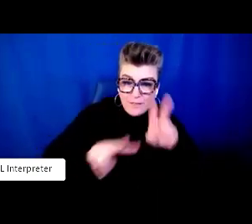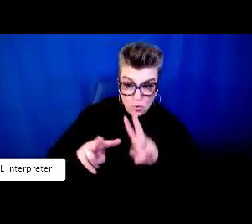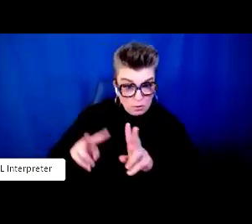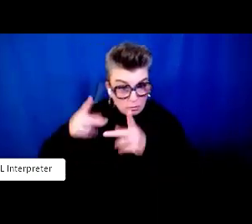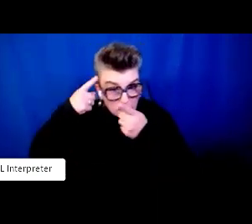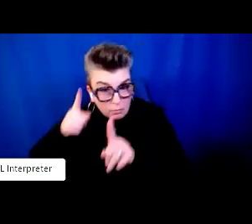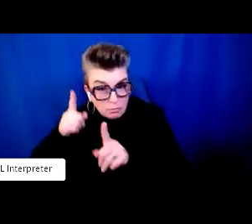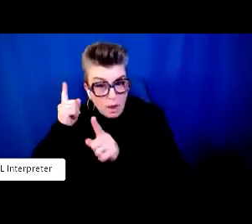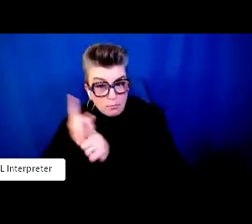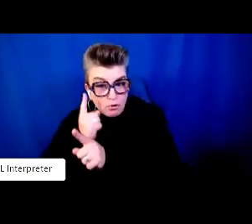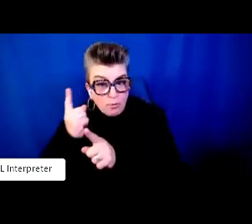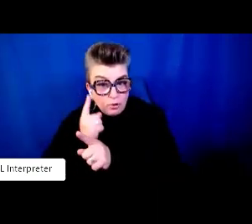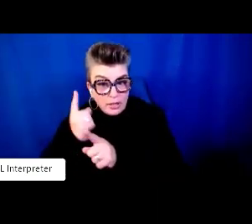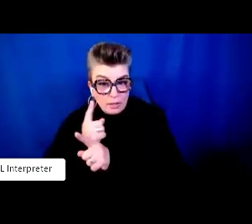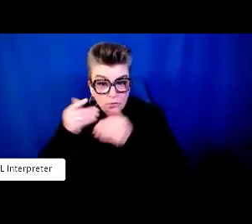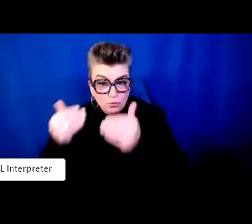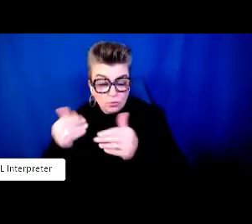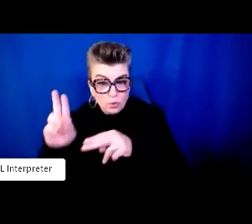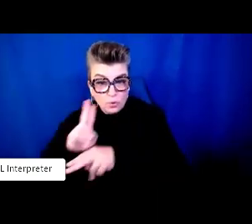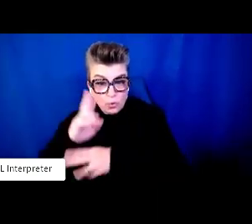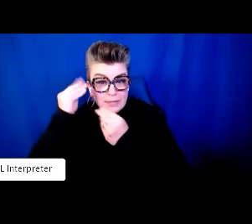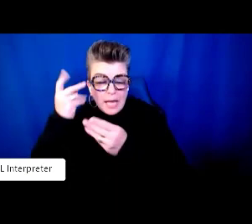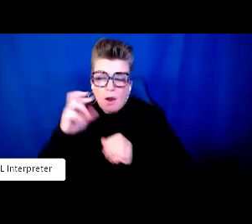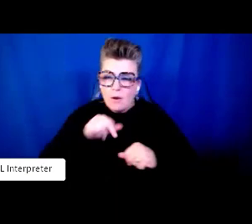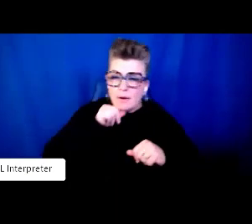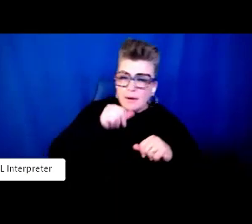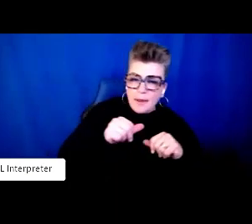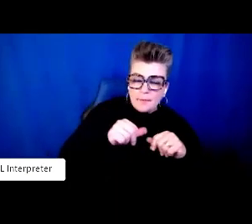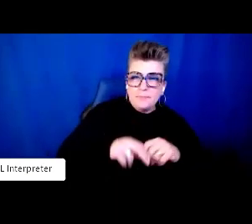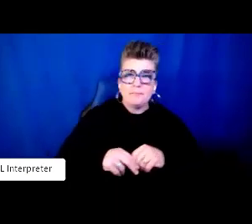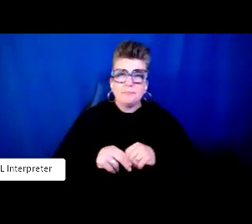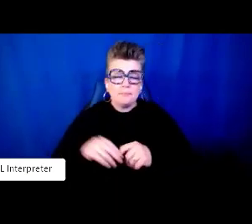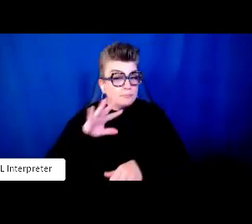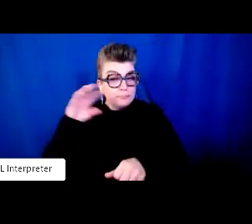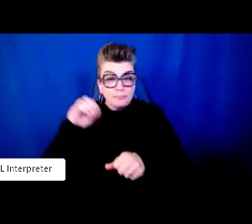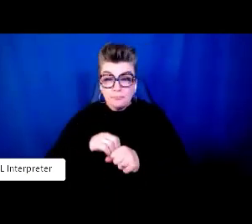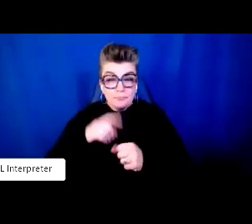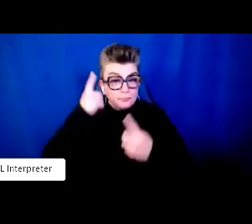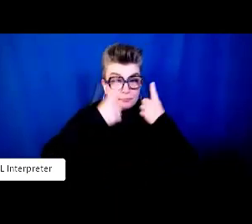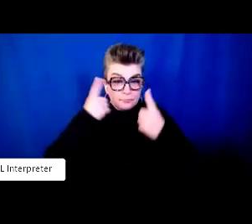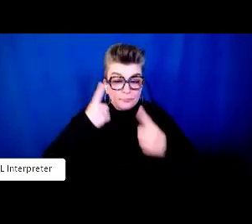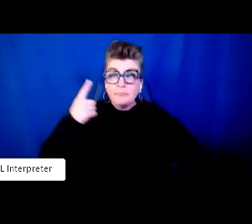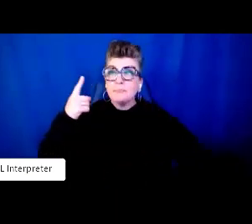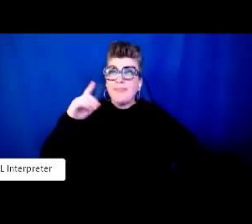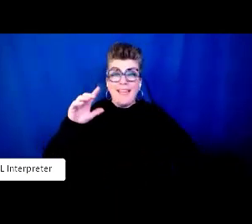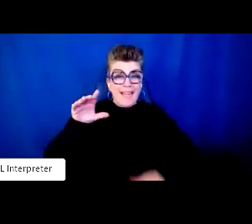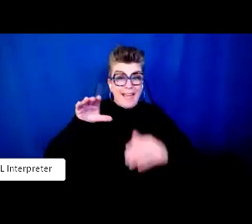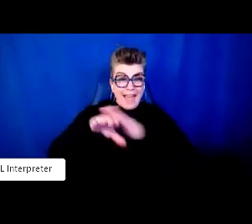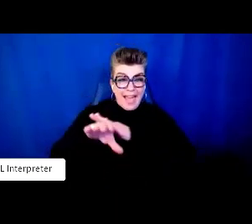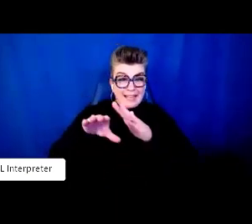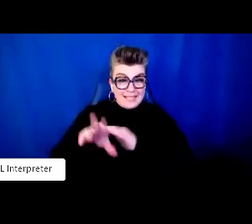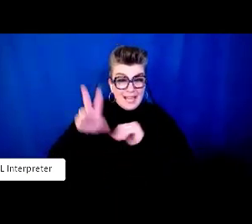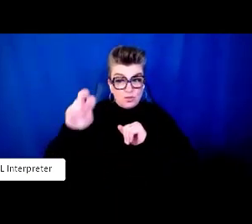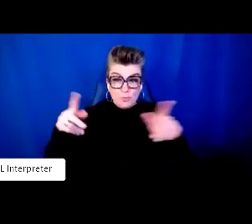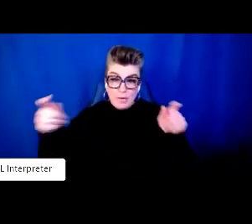to use data. Factors to consider for whether access to scientific data should be controlled include